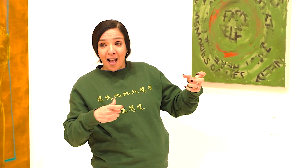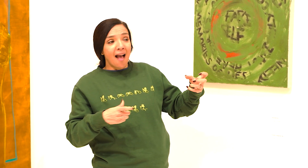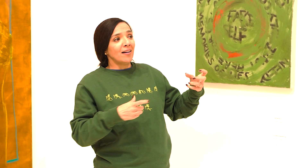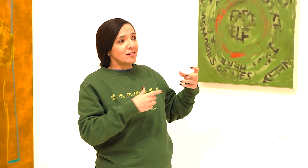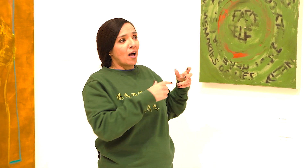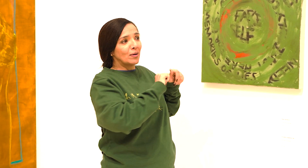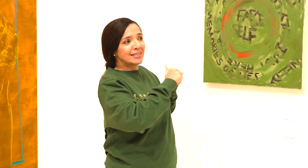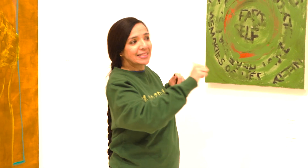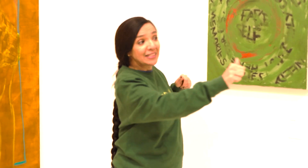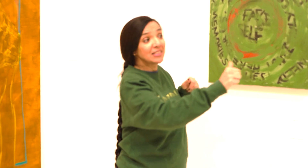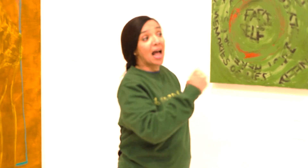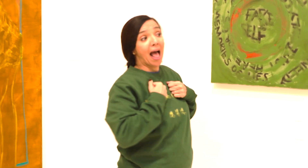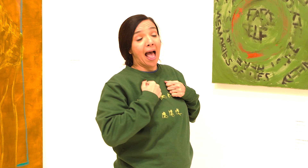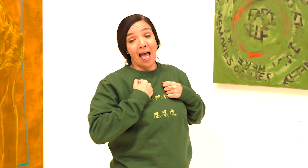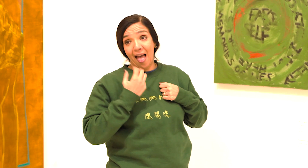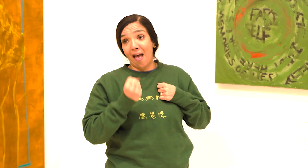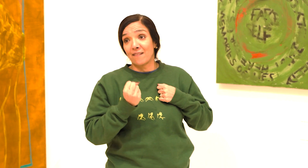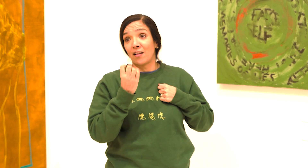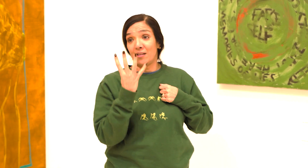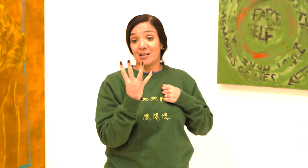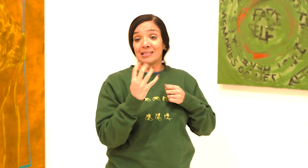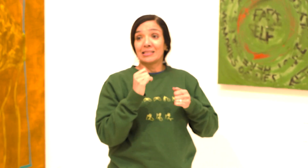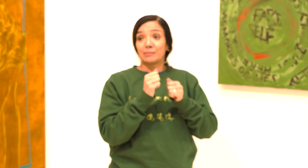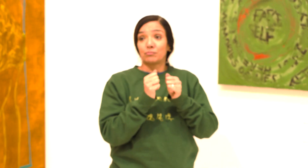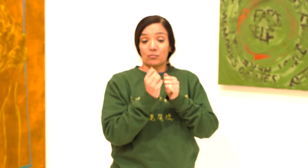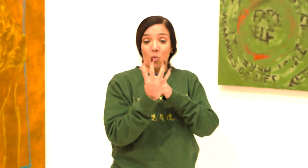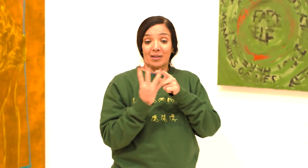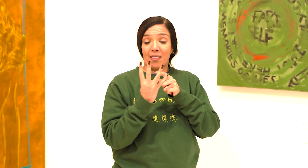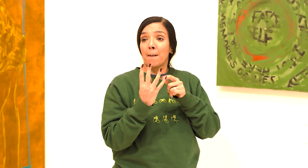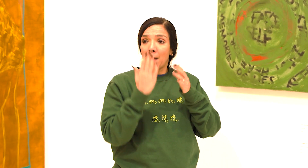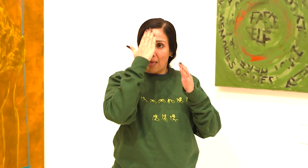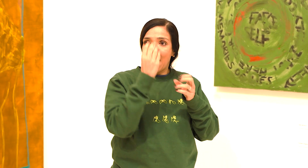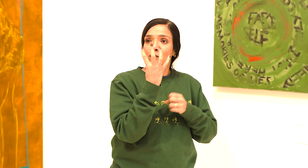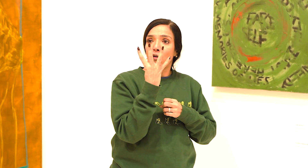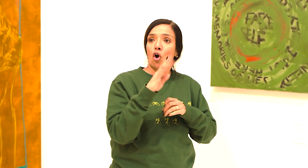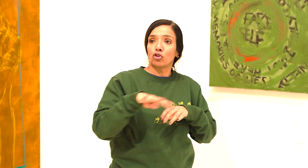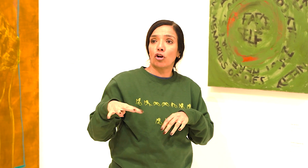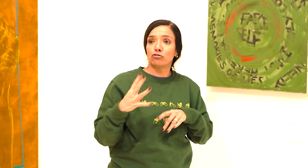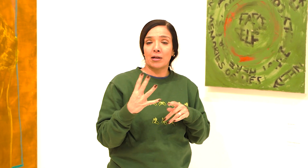I'd fall out with them for various things. I have 4 siblings...